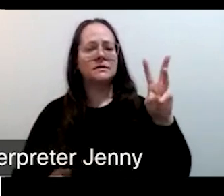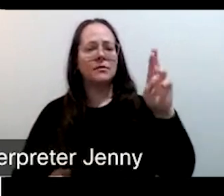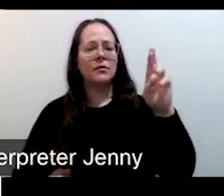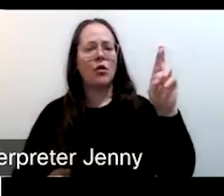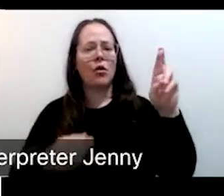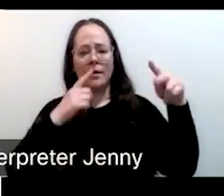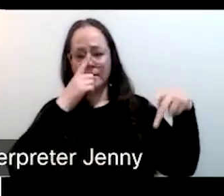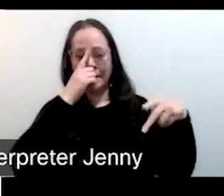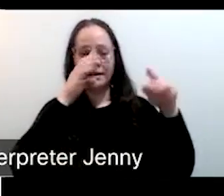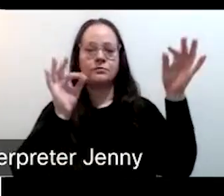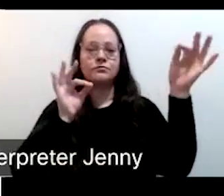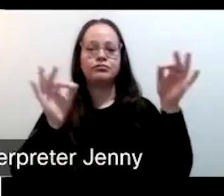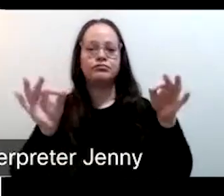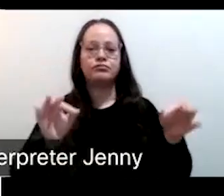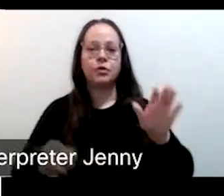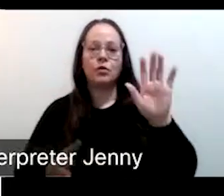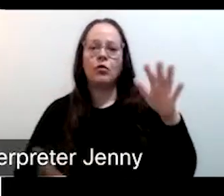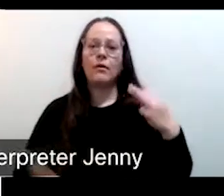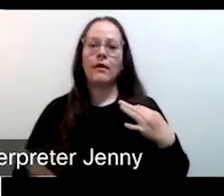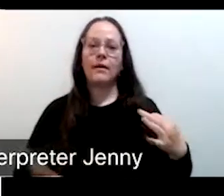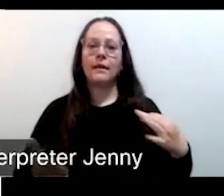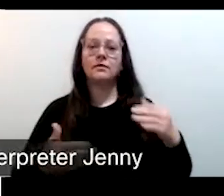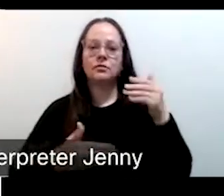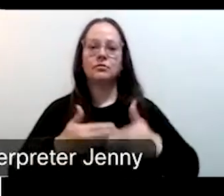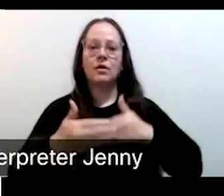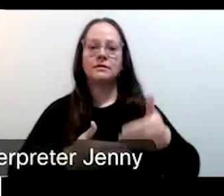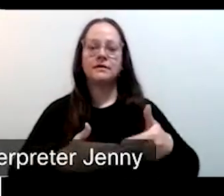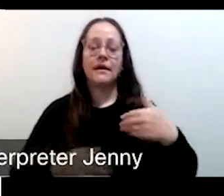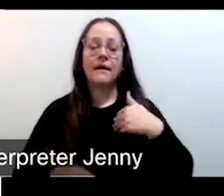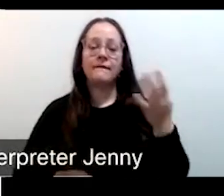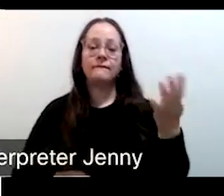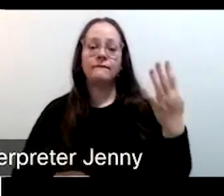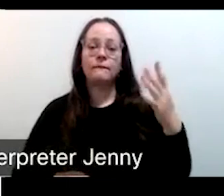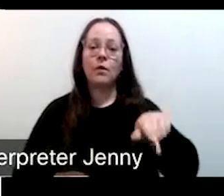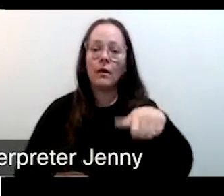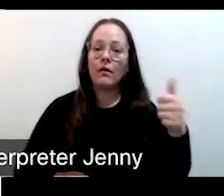the application process. There are four additional videos in this series.